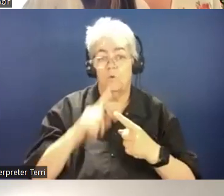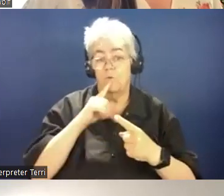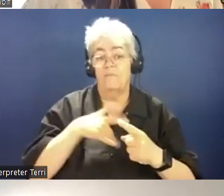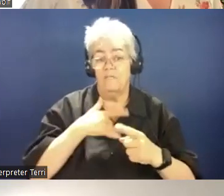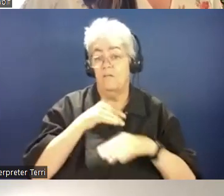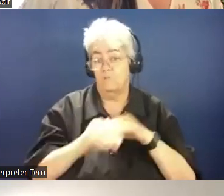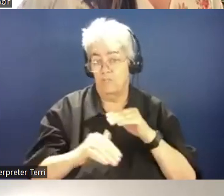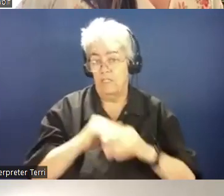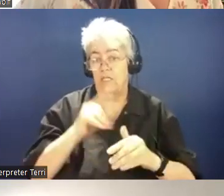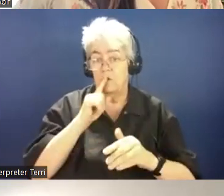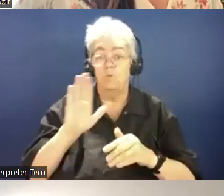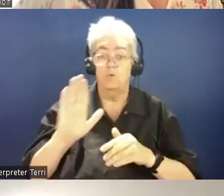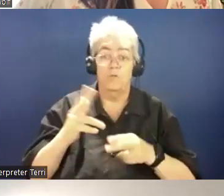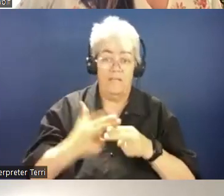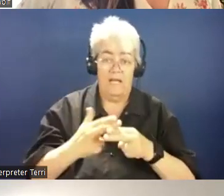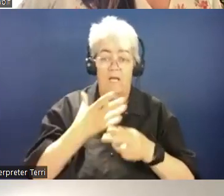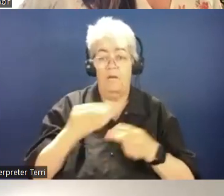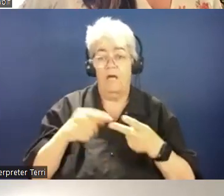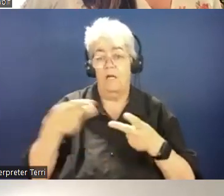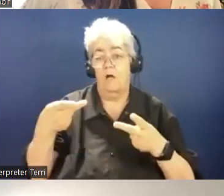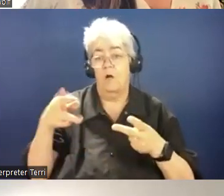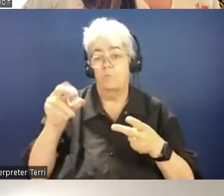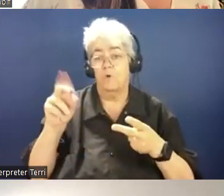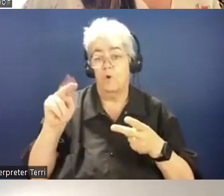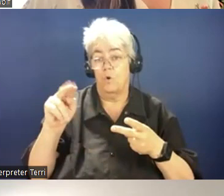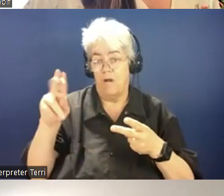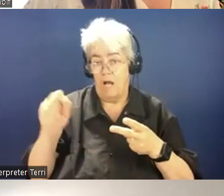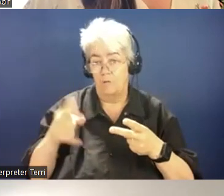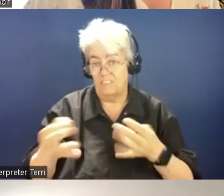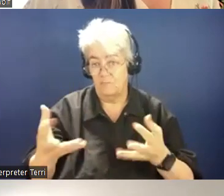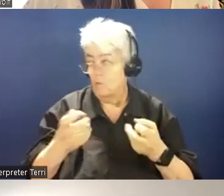your name, pronouns, if you're comfortable sharing, and your organization in the chat.